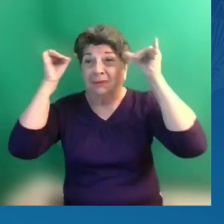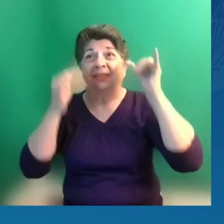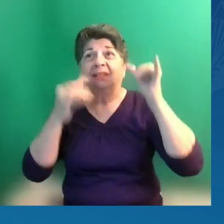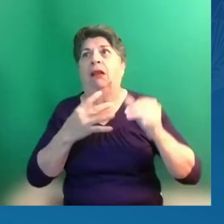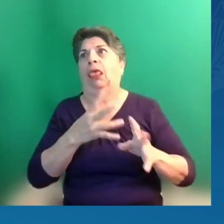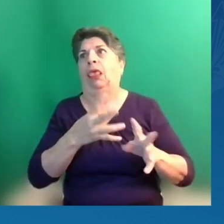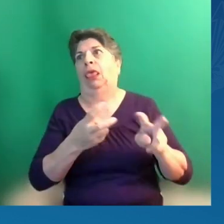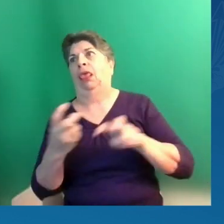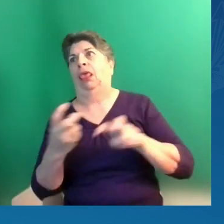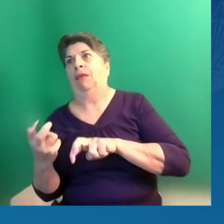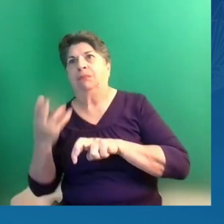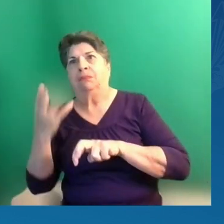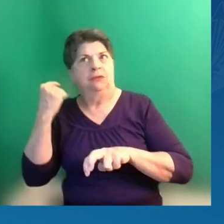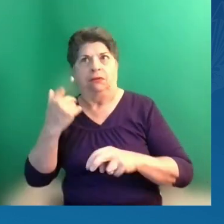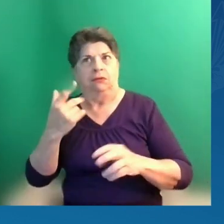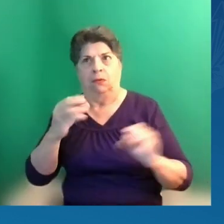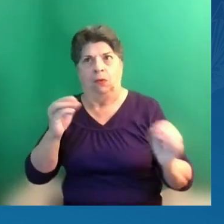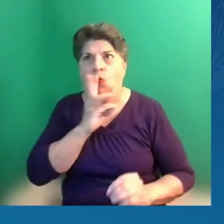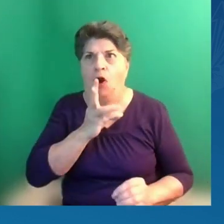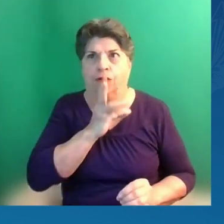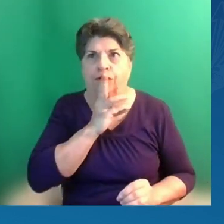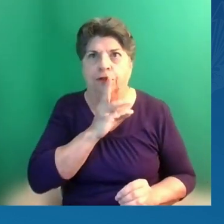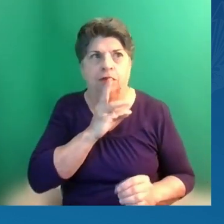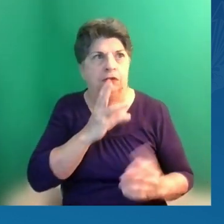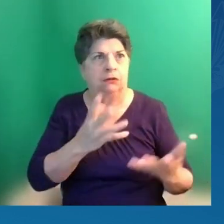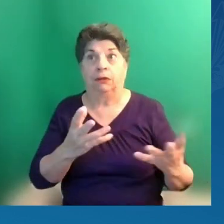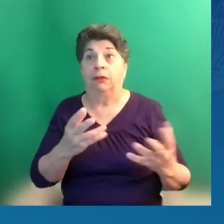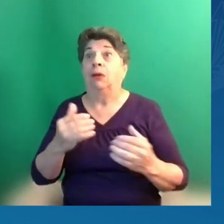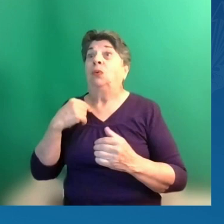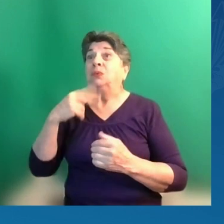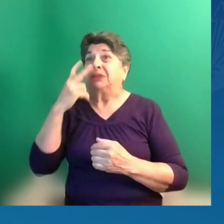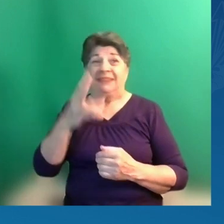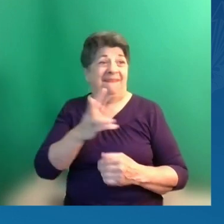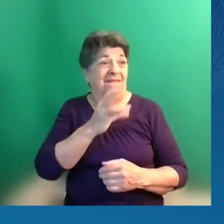This is putting 16 million people at risk of starvation